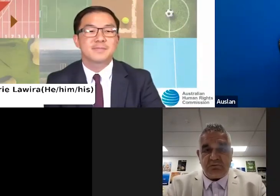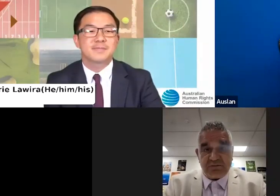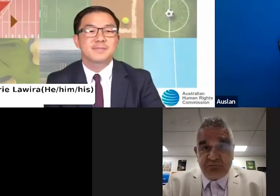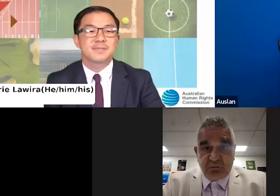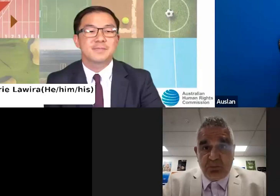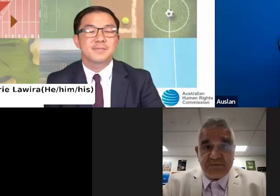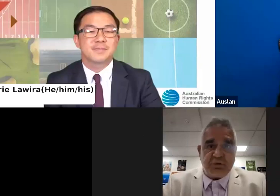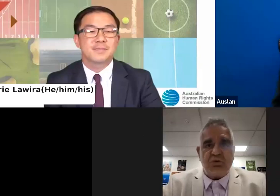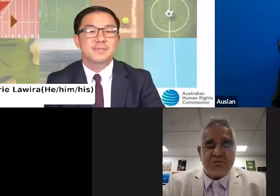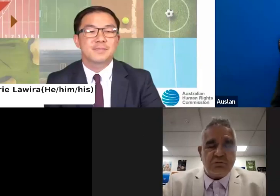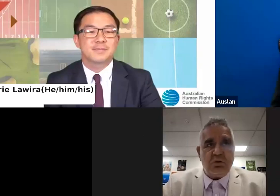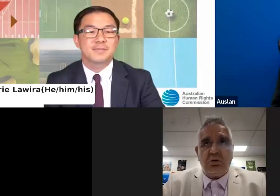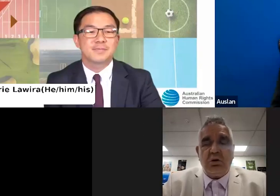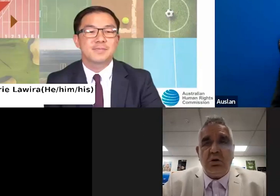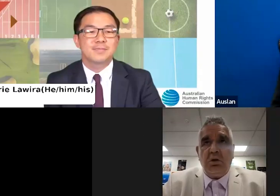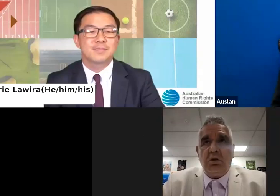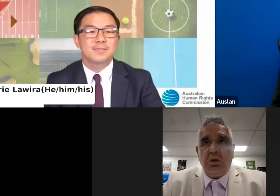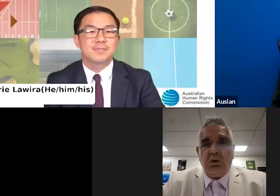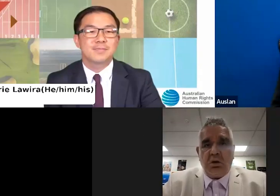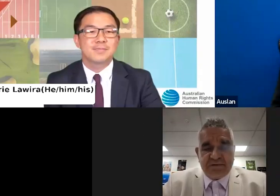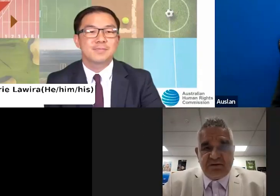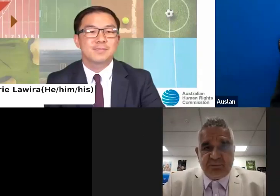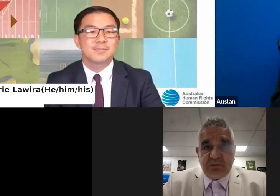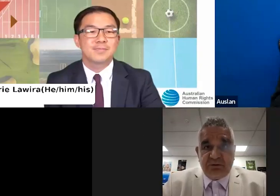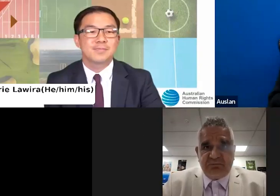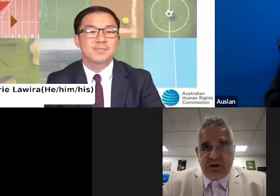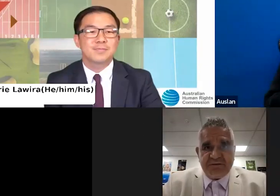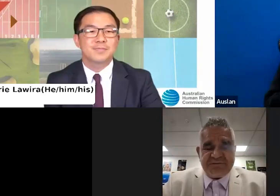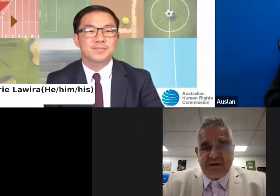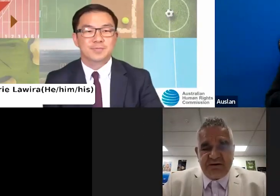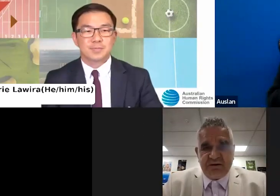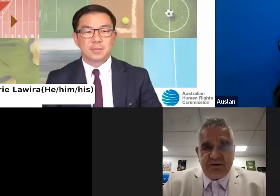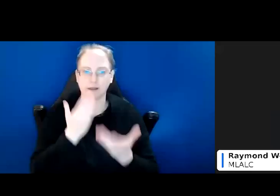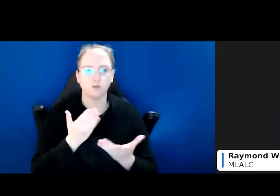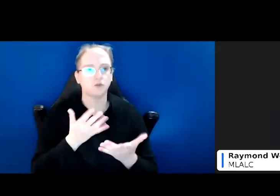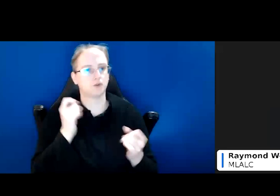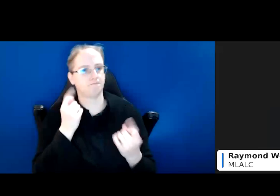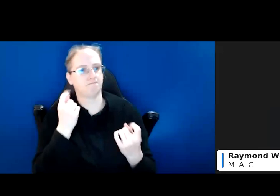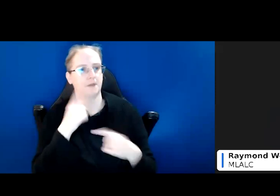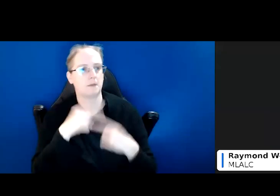First and foremost, I always like to give people a bit of an understand and a bit of history about myself,